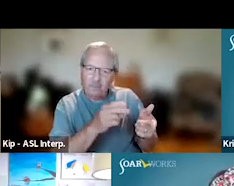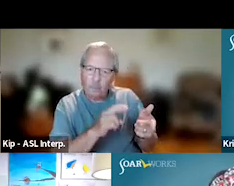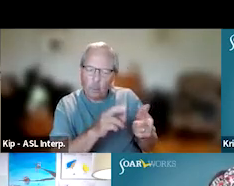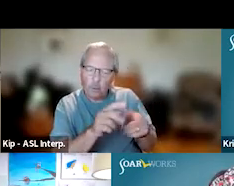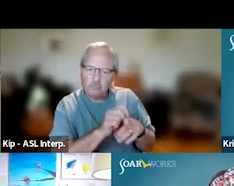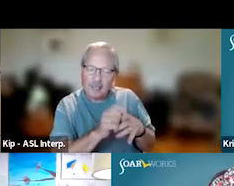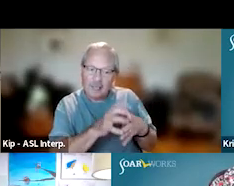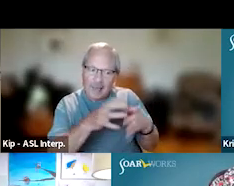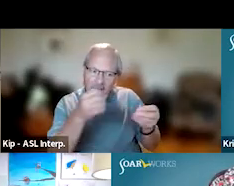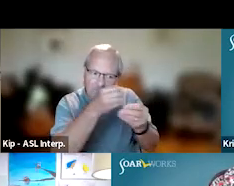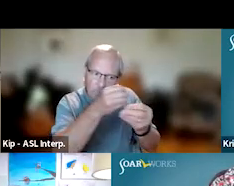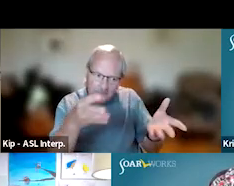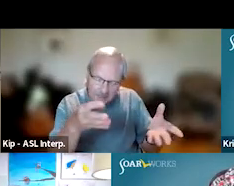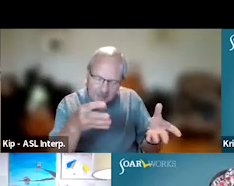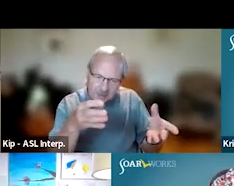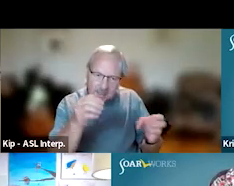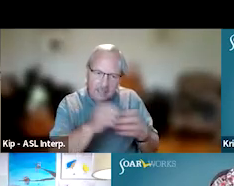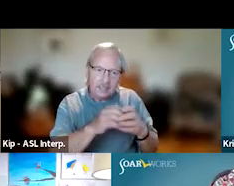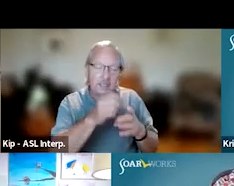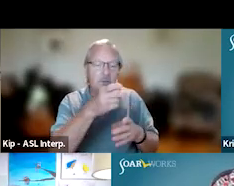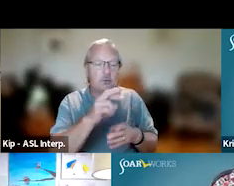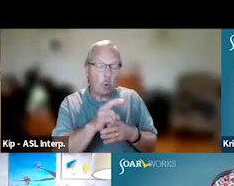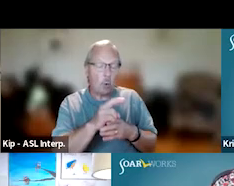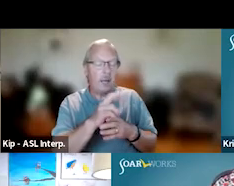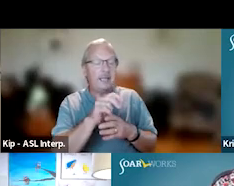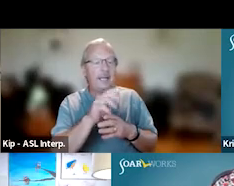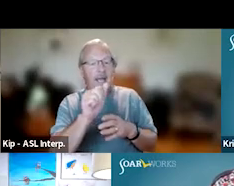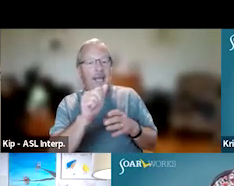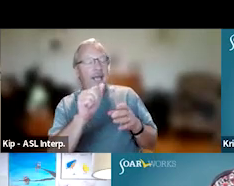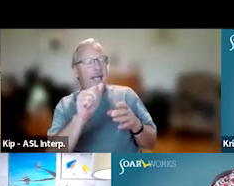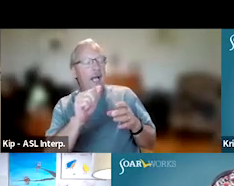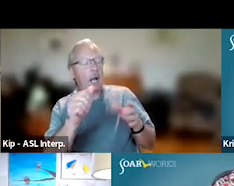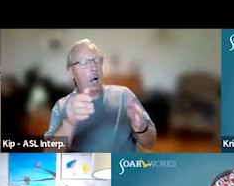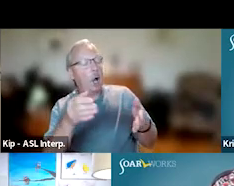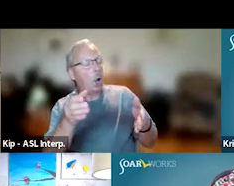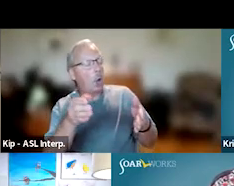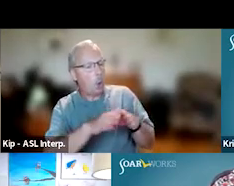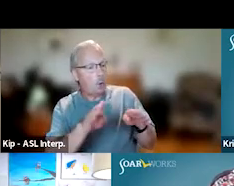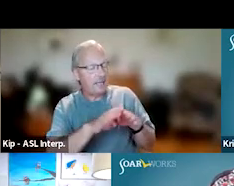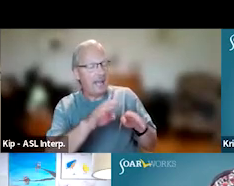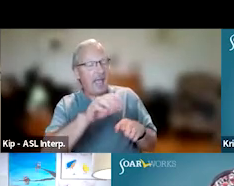about this in the SOAR TA Center closing FAQ. Abby's put that link in the chat box.